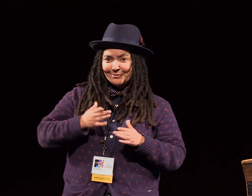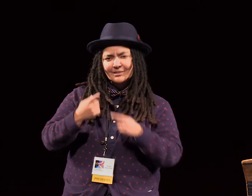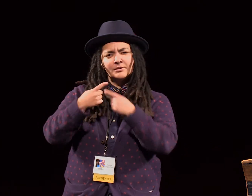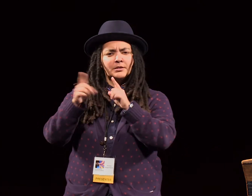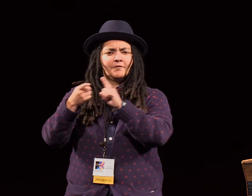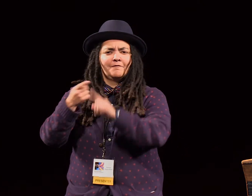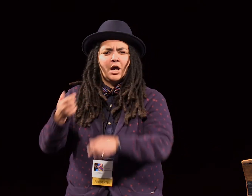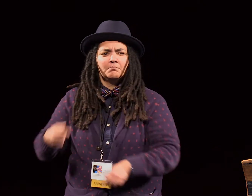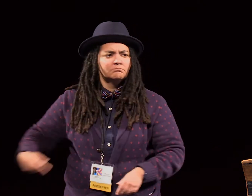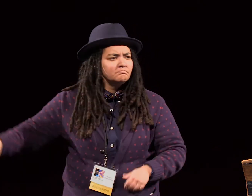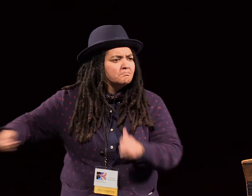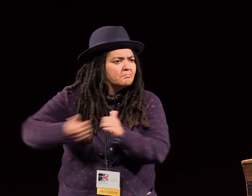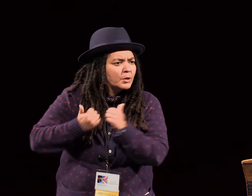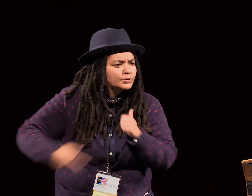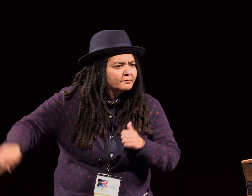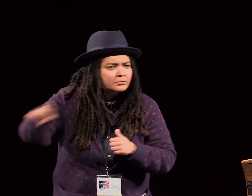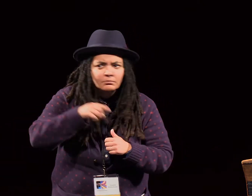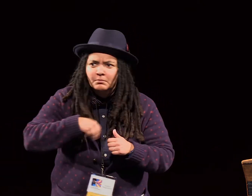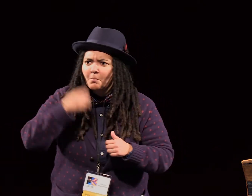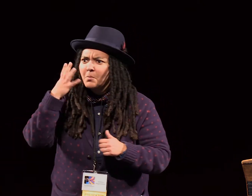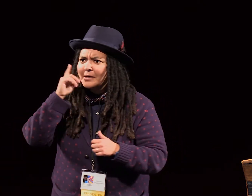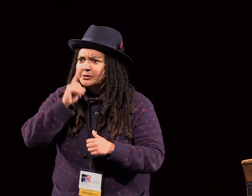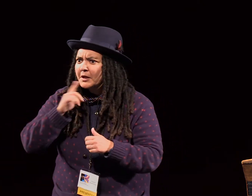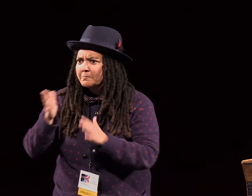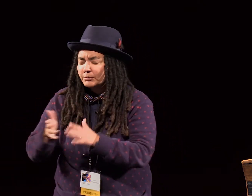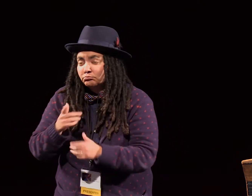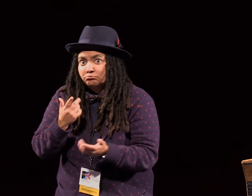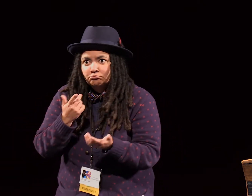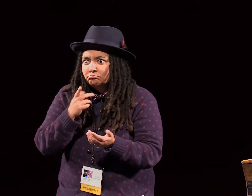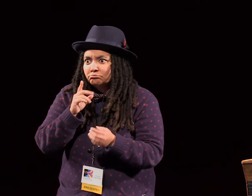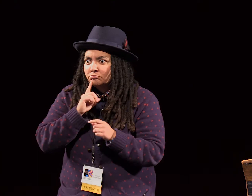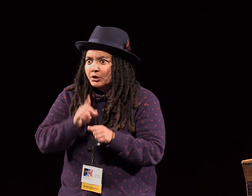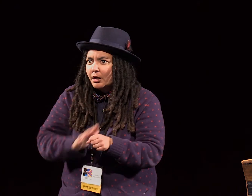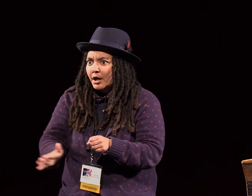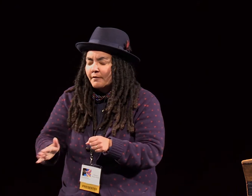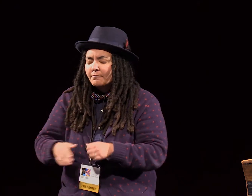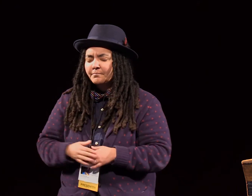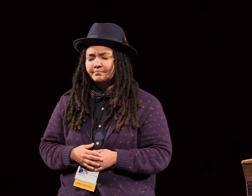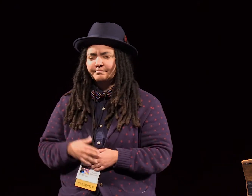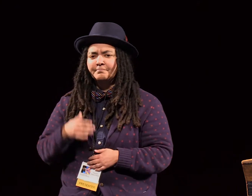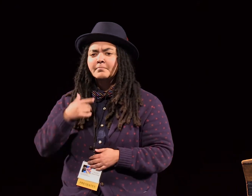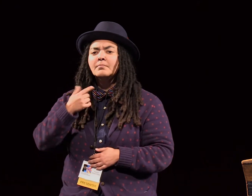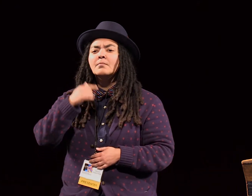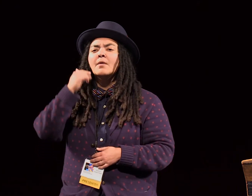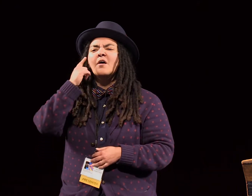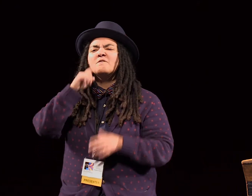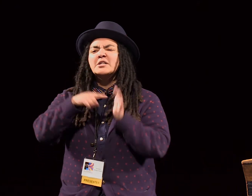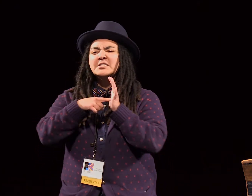My experience as a Deaf person is different from all of yours. We may all be Deaf, but they're different.